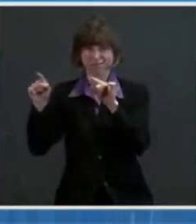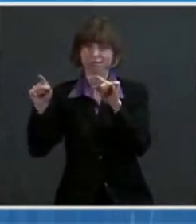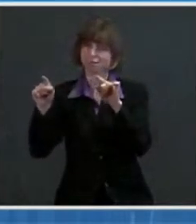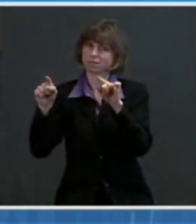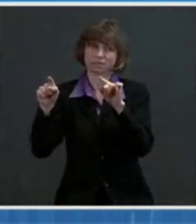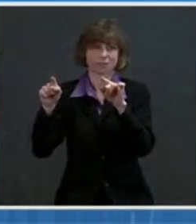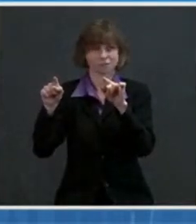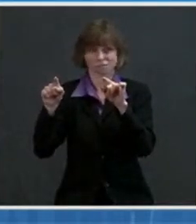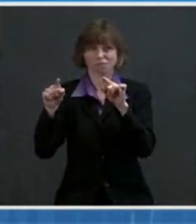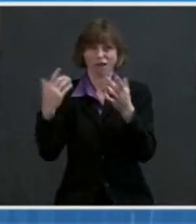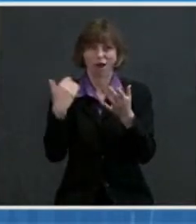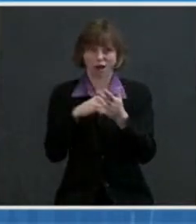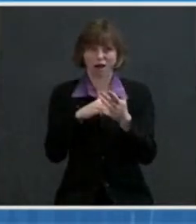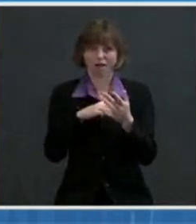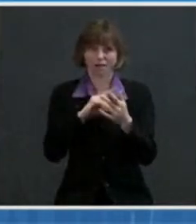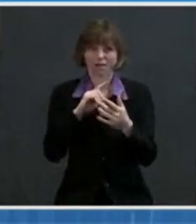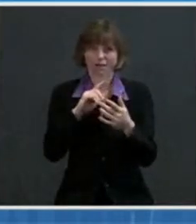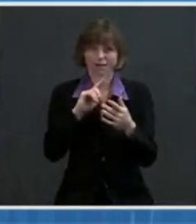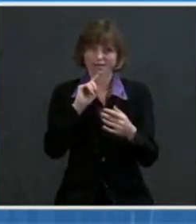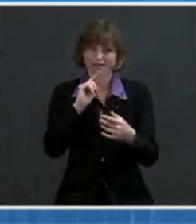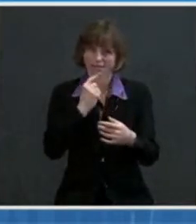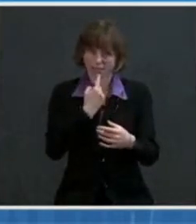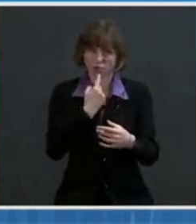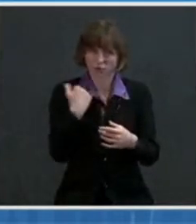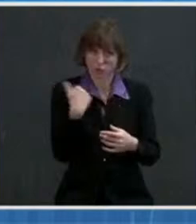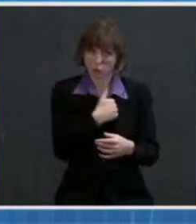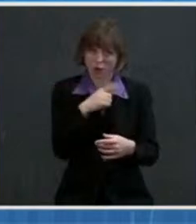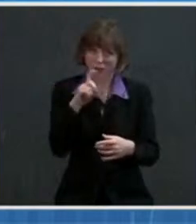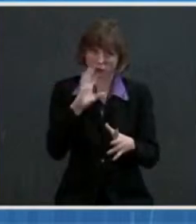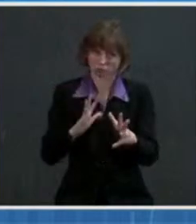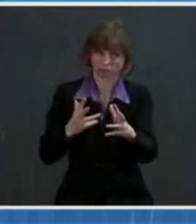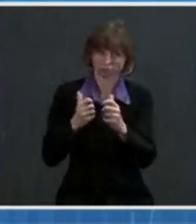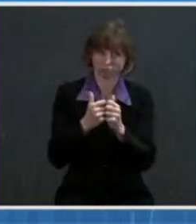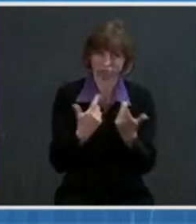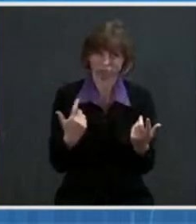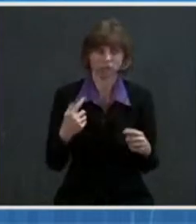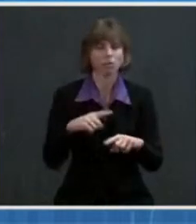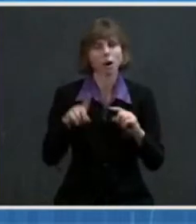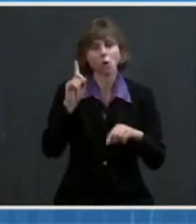THOSE SAME INDIVIDUALS AND AGAIN, WE HAVE CRITICAL GROUND